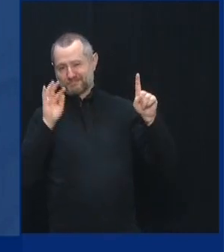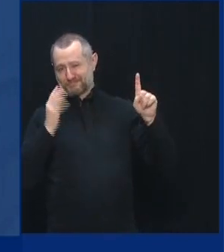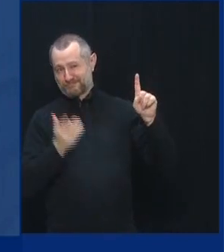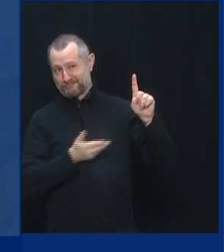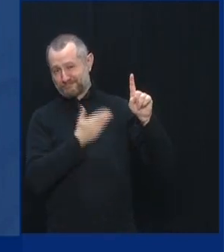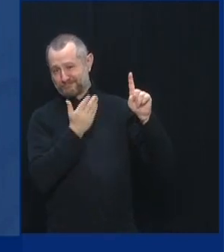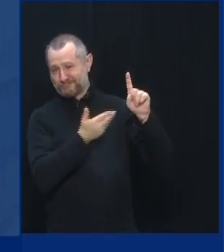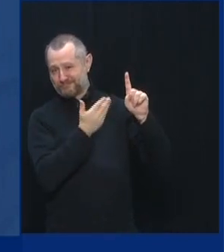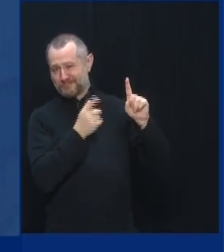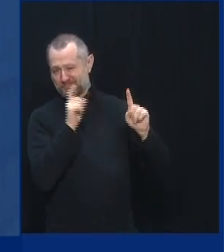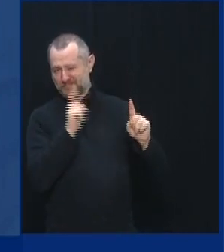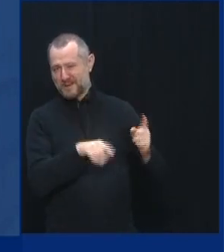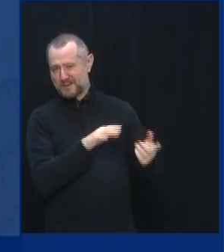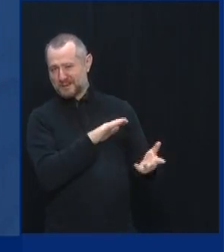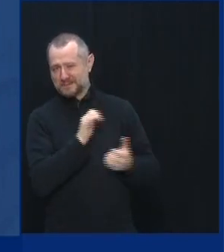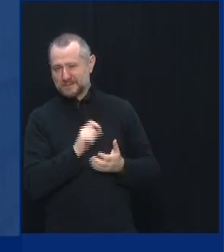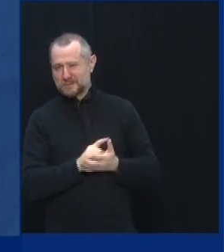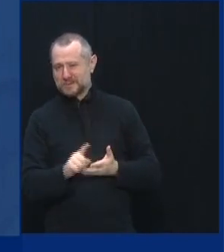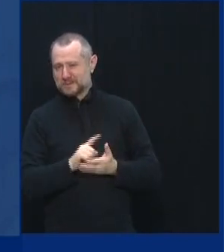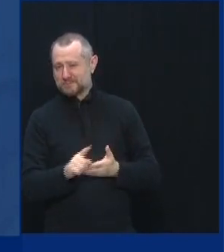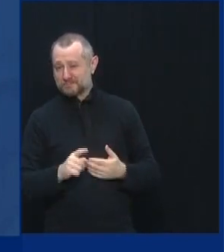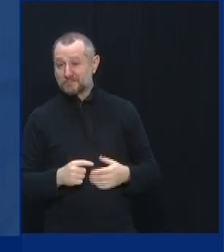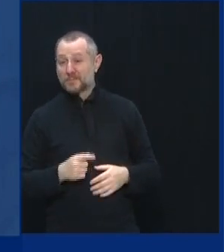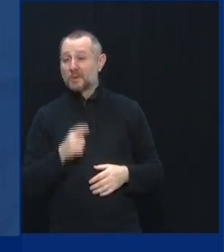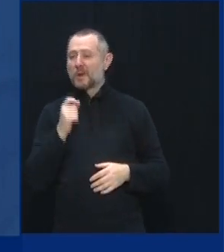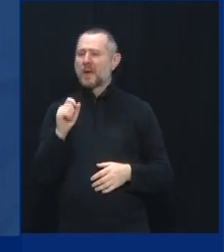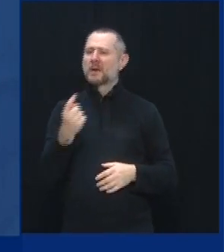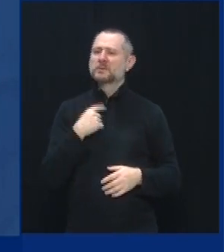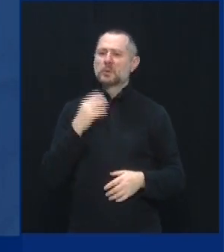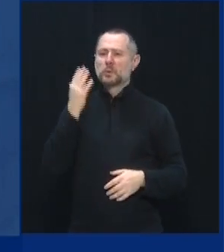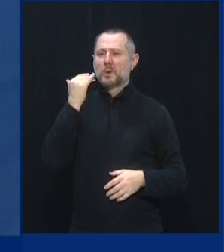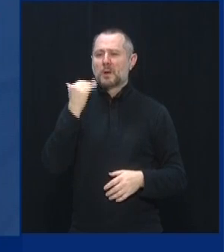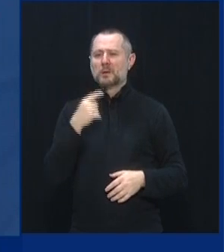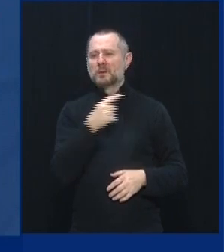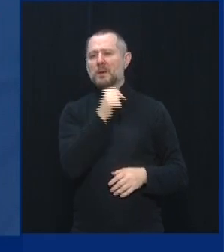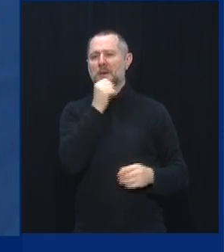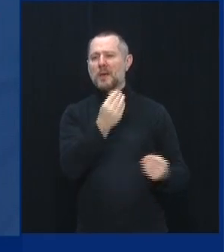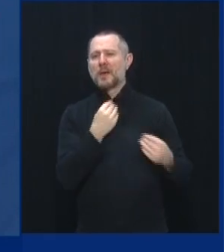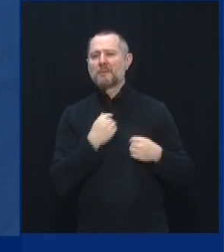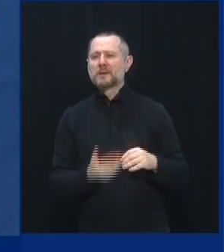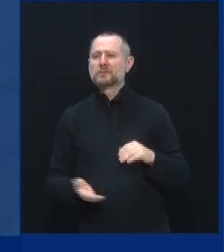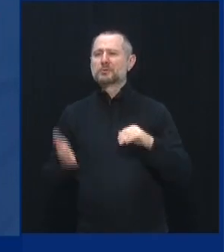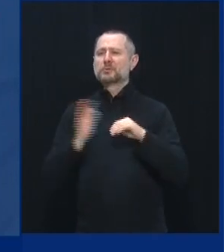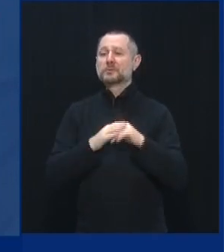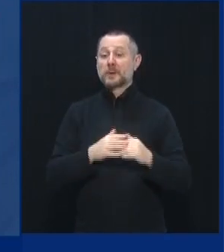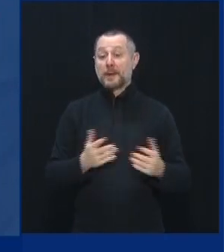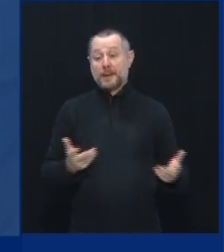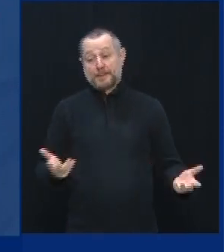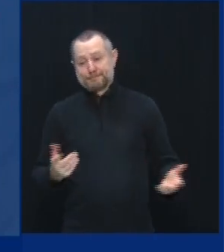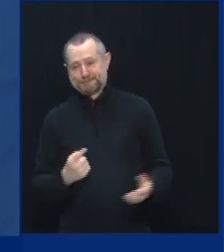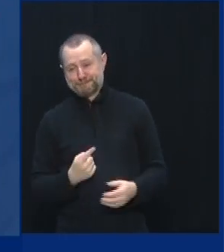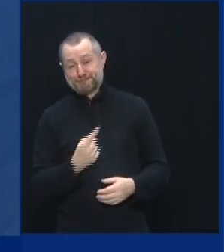THAT. THAT IS DEPENDENT ON THE FEDERAL WEEKLY ALLOCATION.